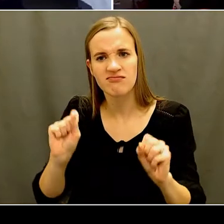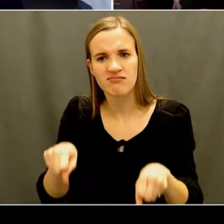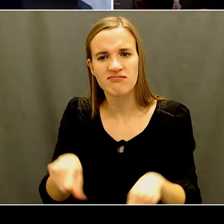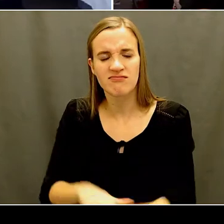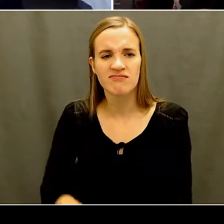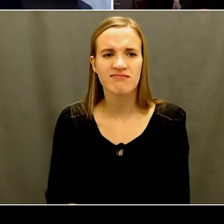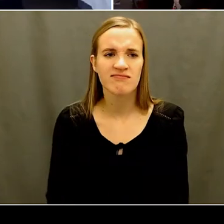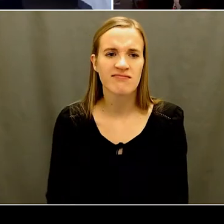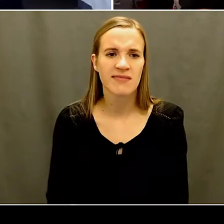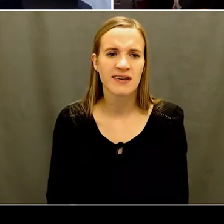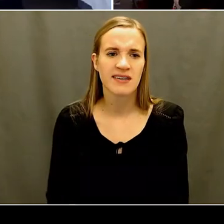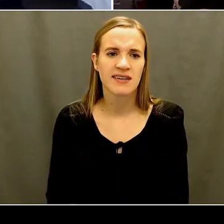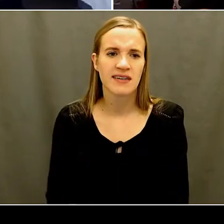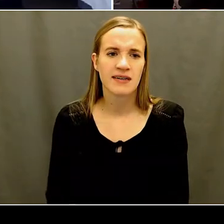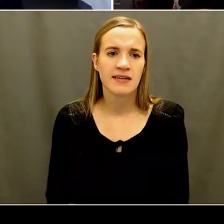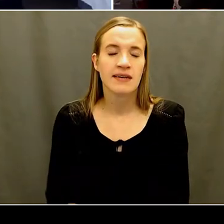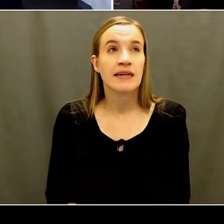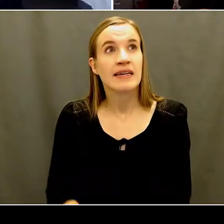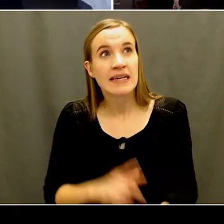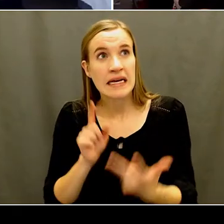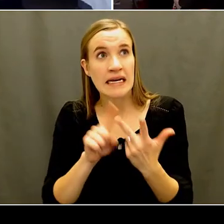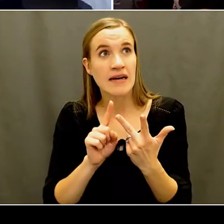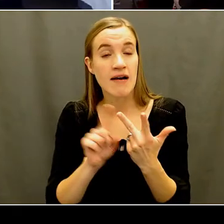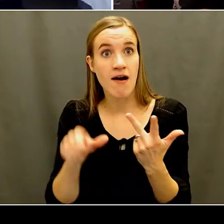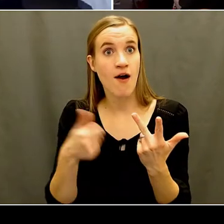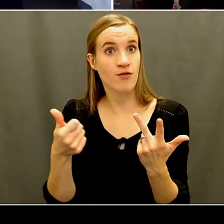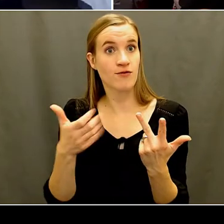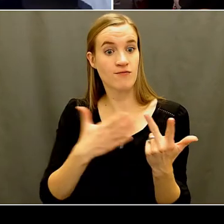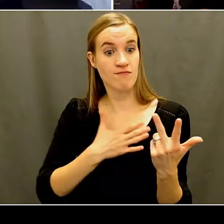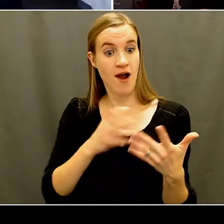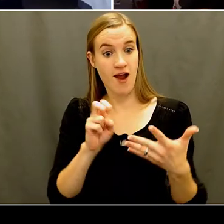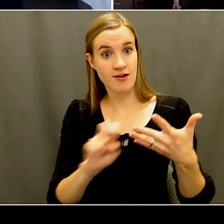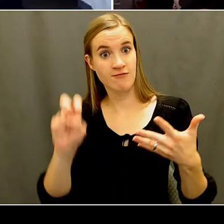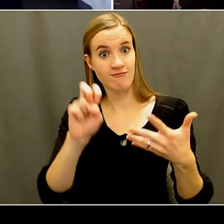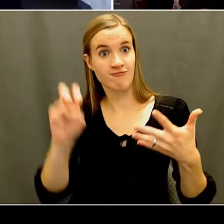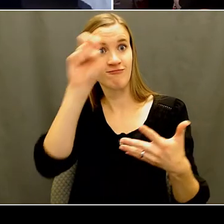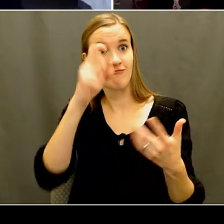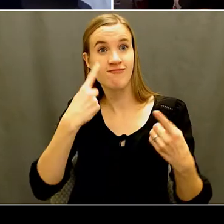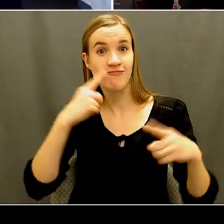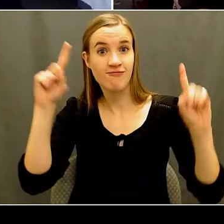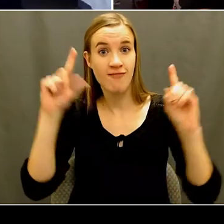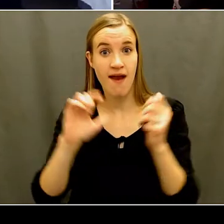I, when I moved from Atlanta to DC, I didn't, I didn't know anyone I was